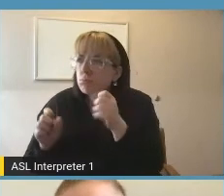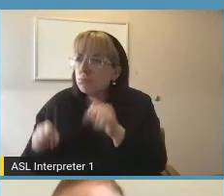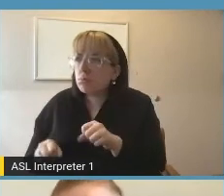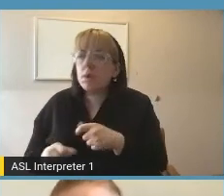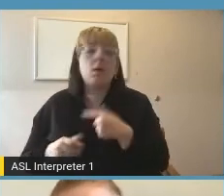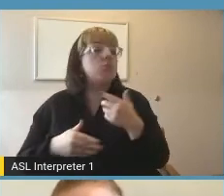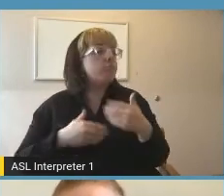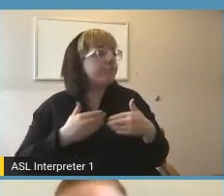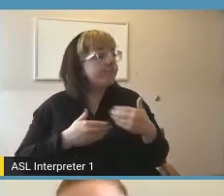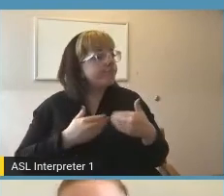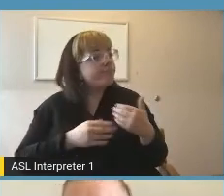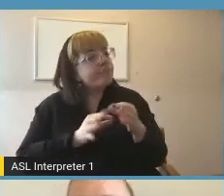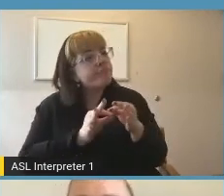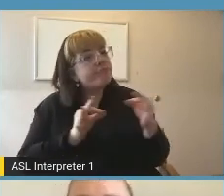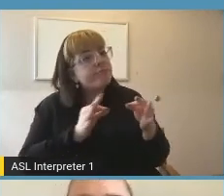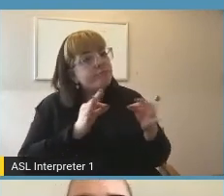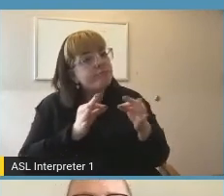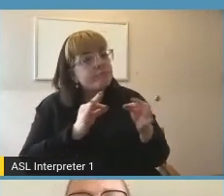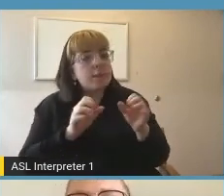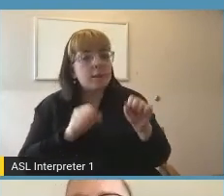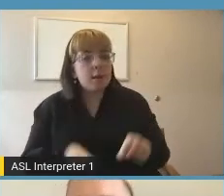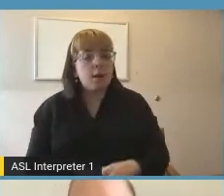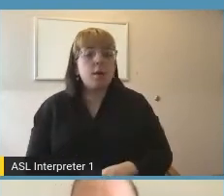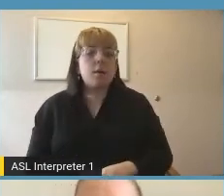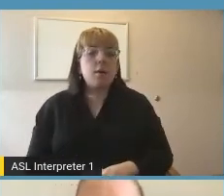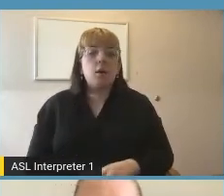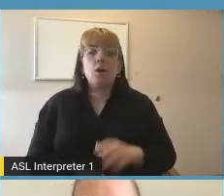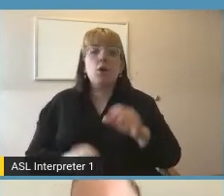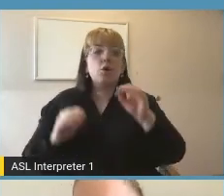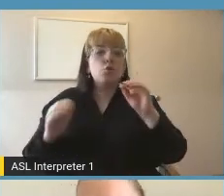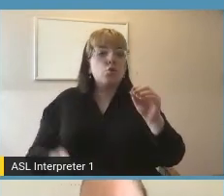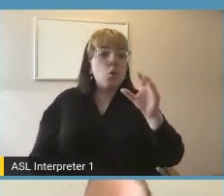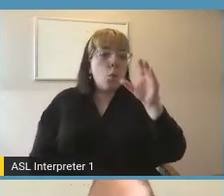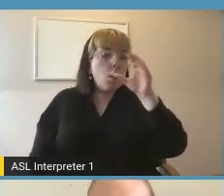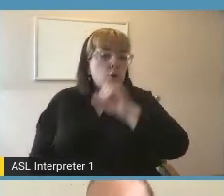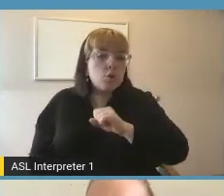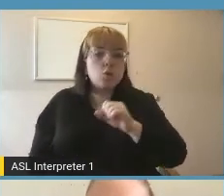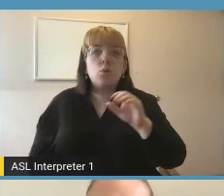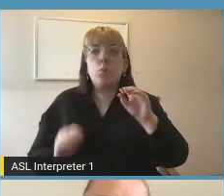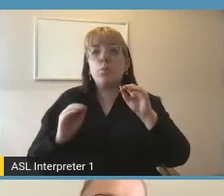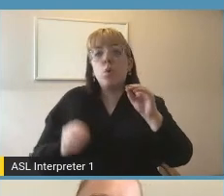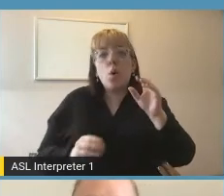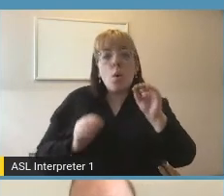There is no assumed, like no obvious here is what goes through. This is kind of a still